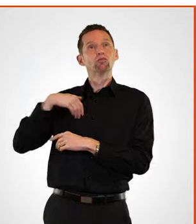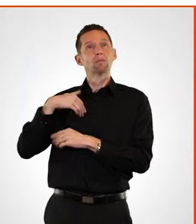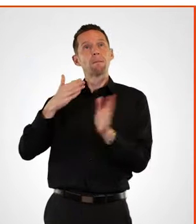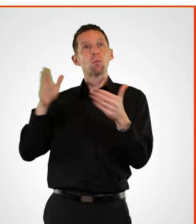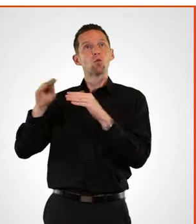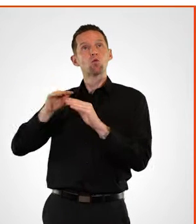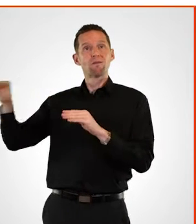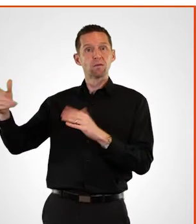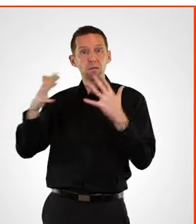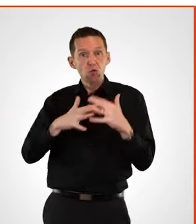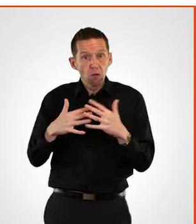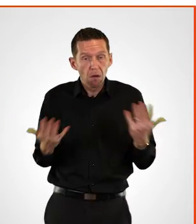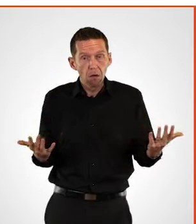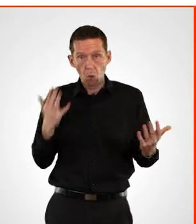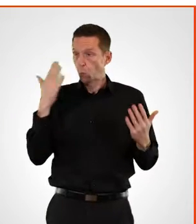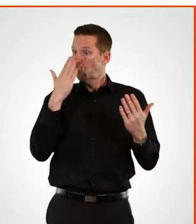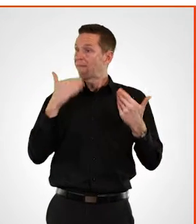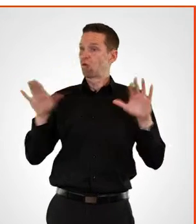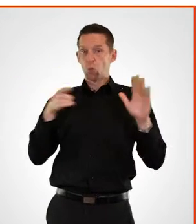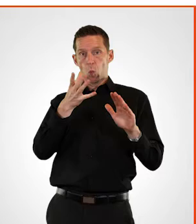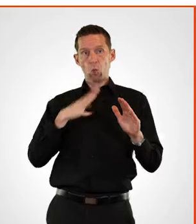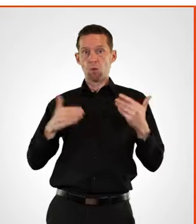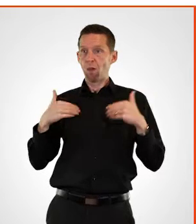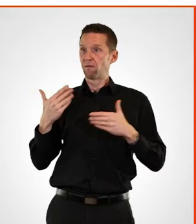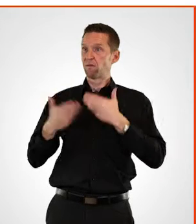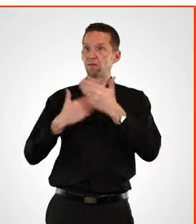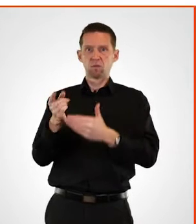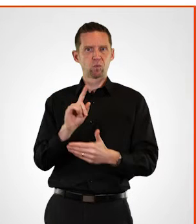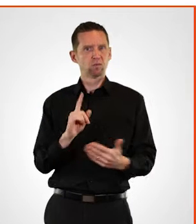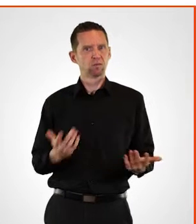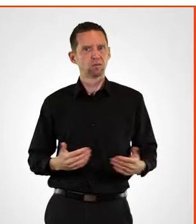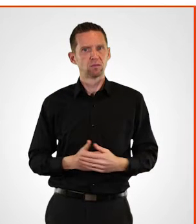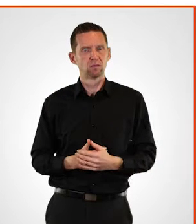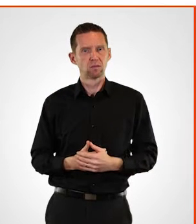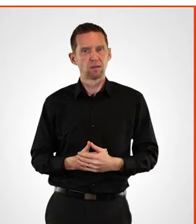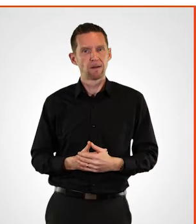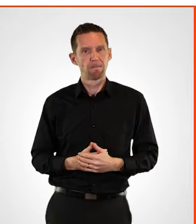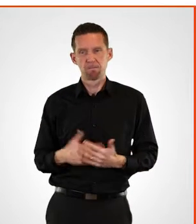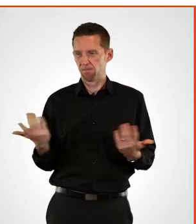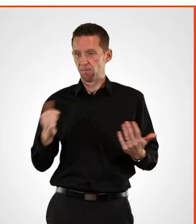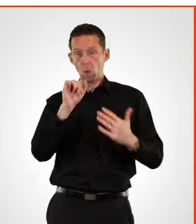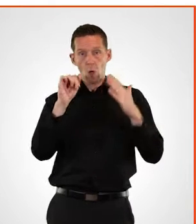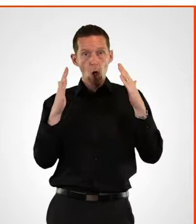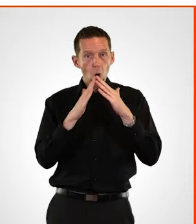Where are you going to live when you get done with school? What are you going to do with your free time?